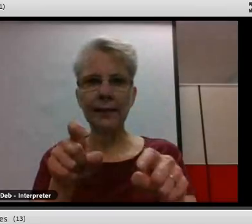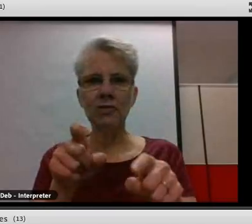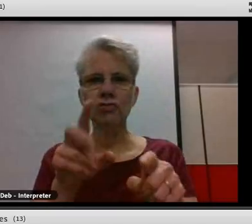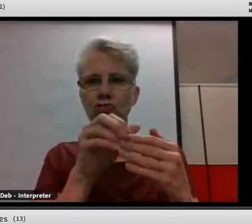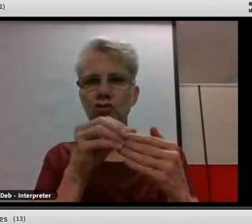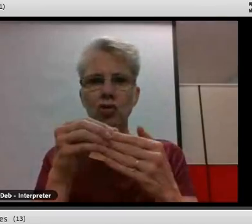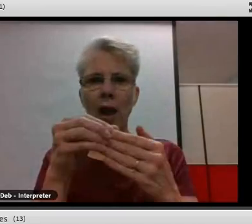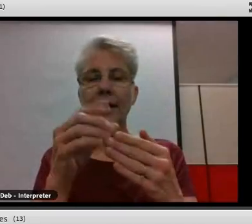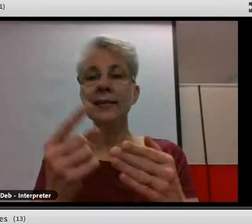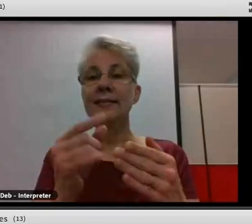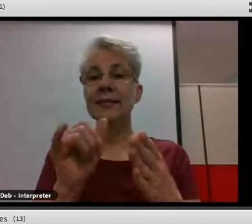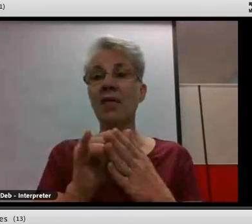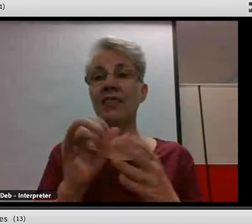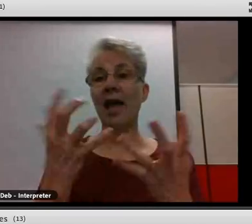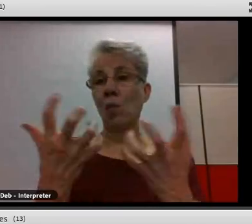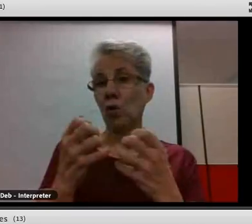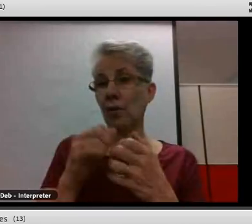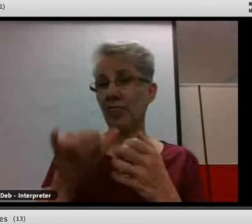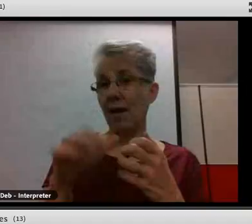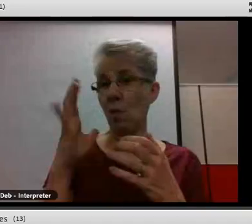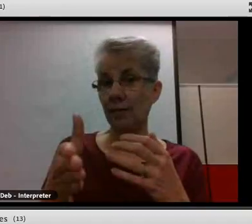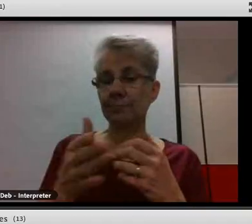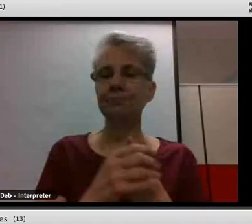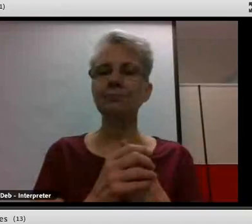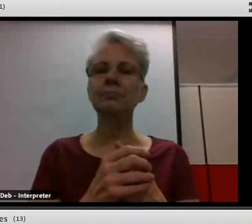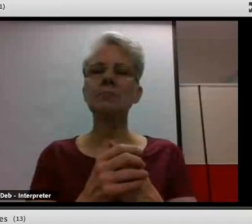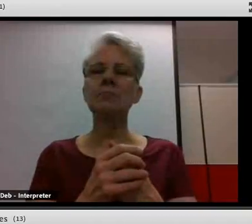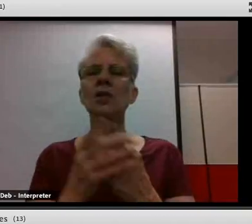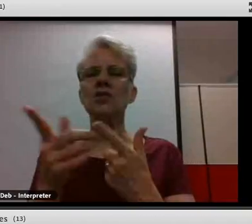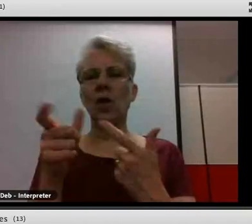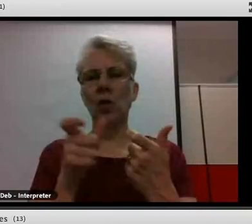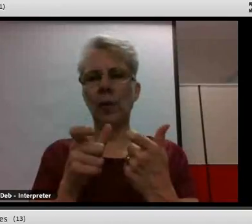there is an Institute on Disability,